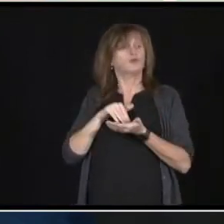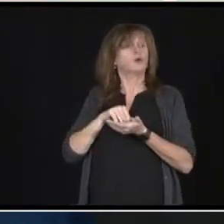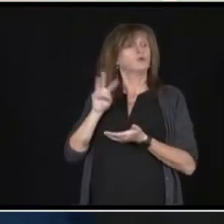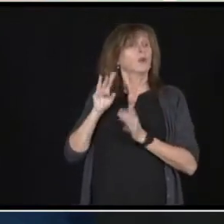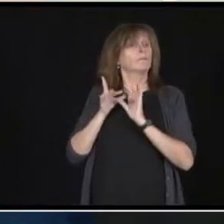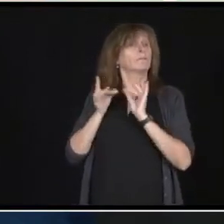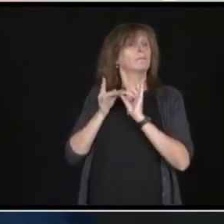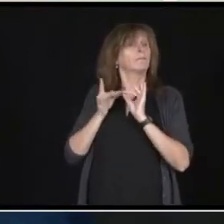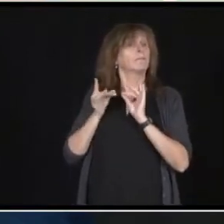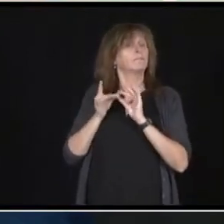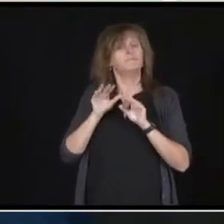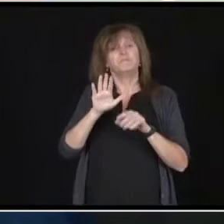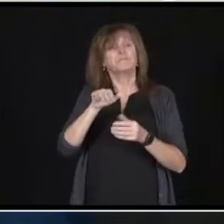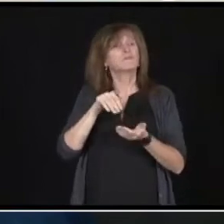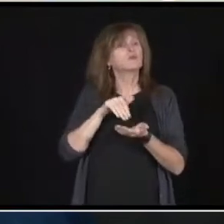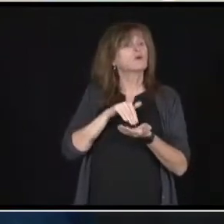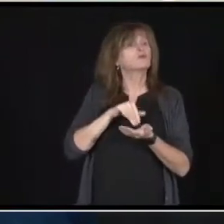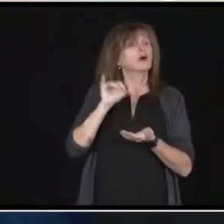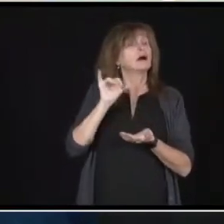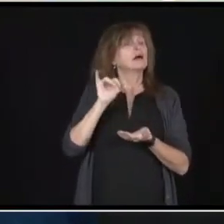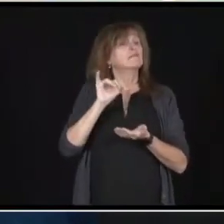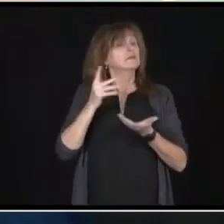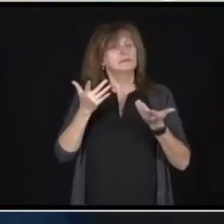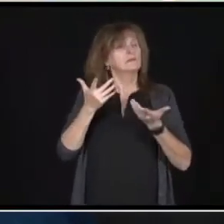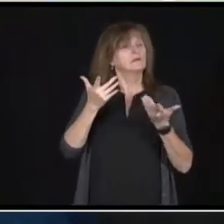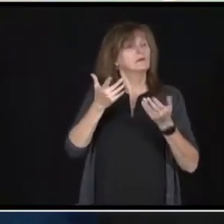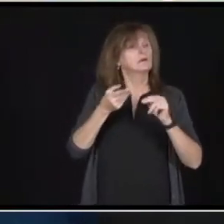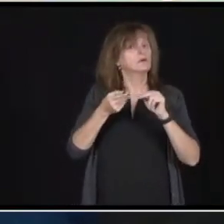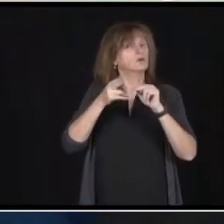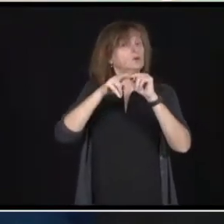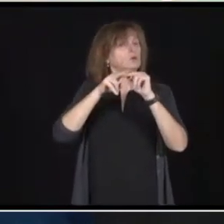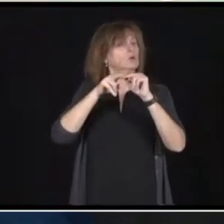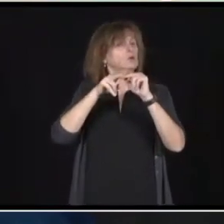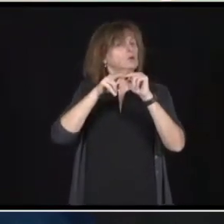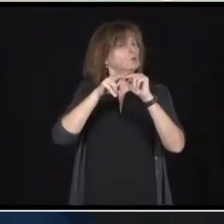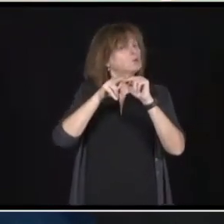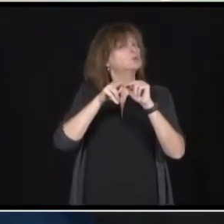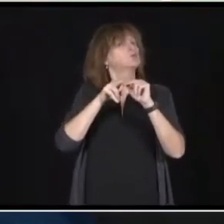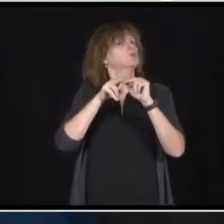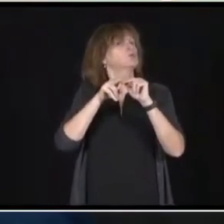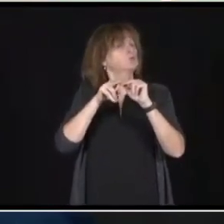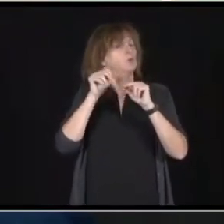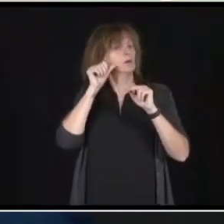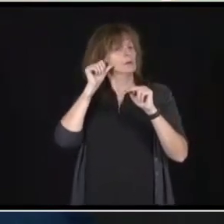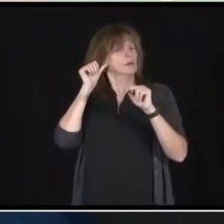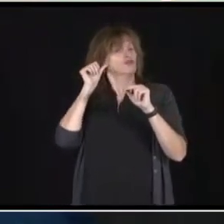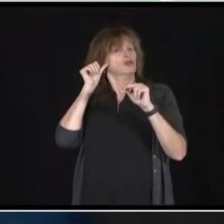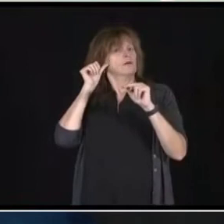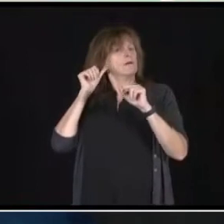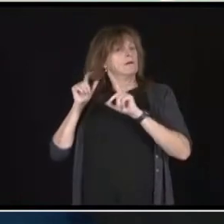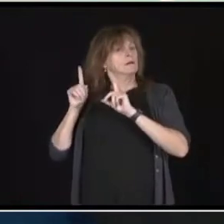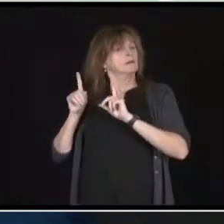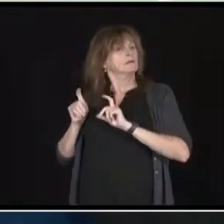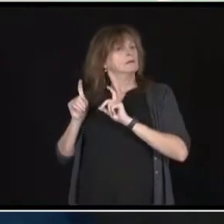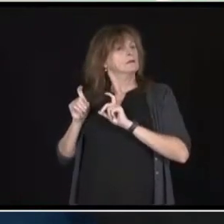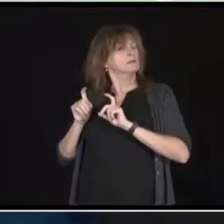is up a fair amount up to 3%, it was 2.6 yesterday. Dr Yaffe, I am wondering what you read into that